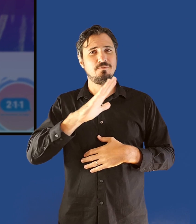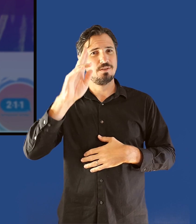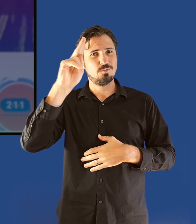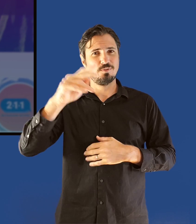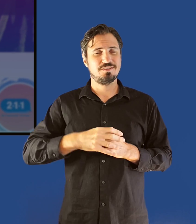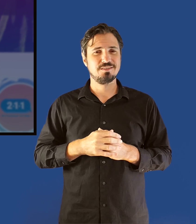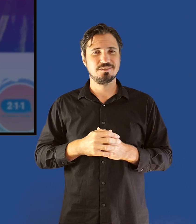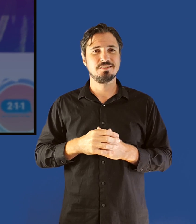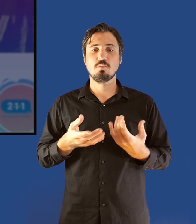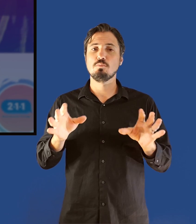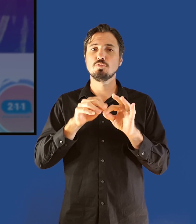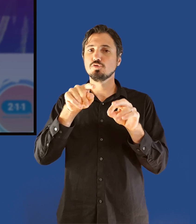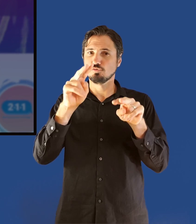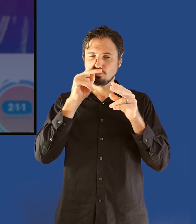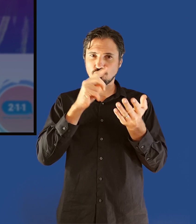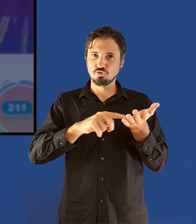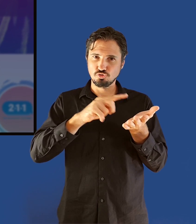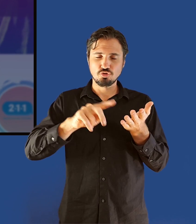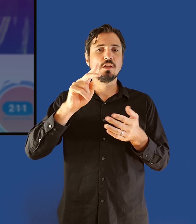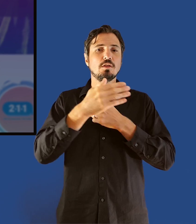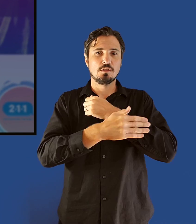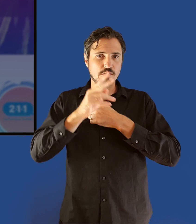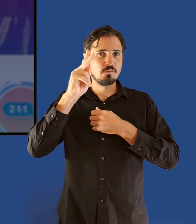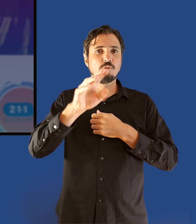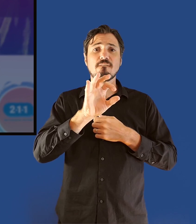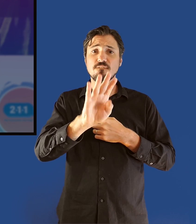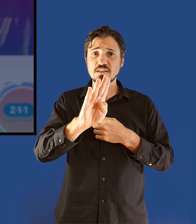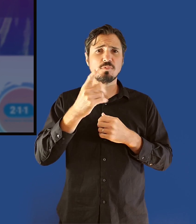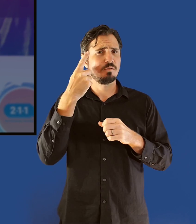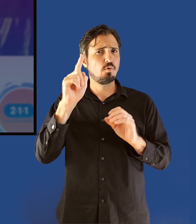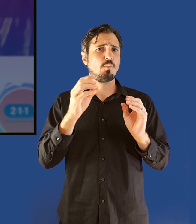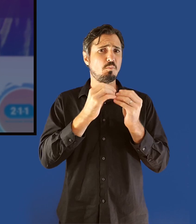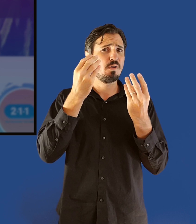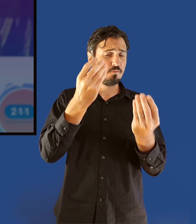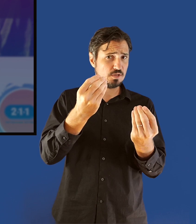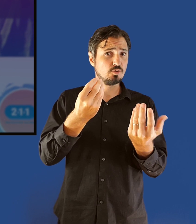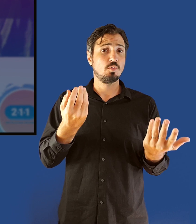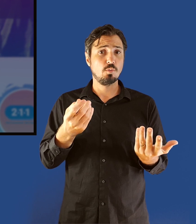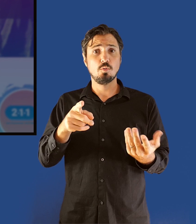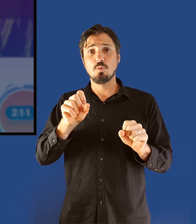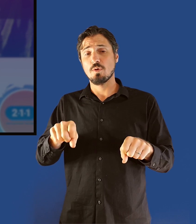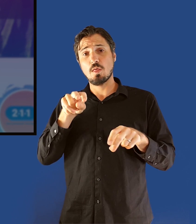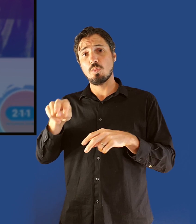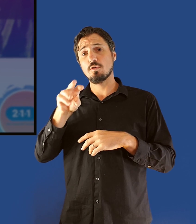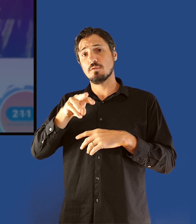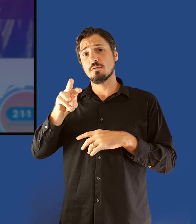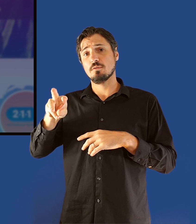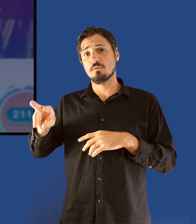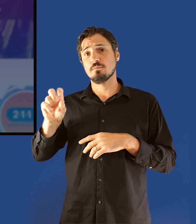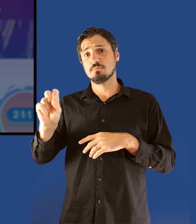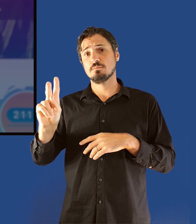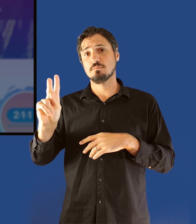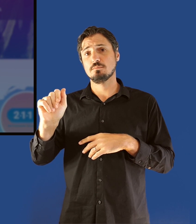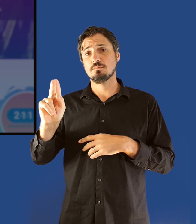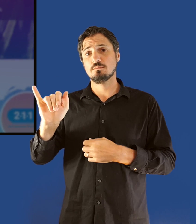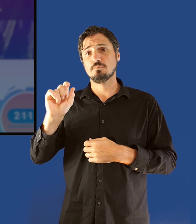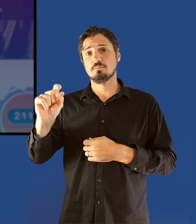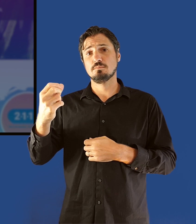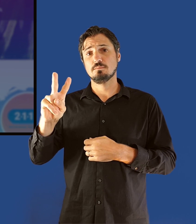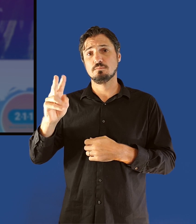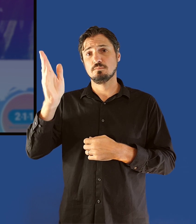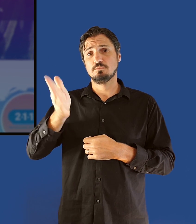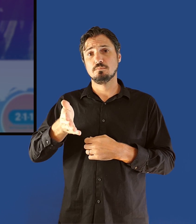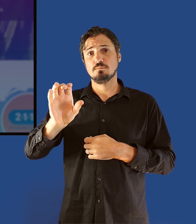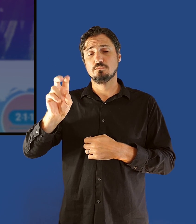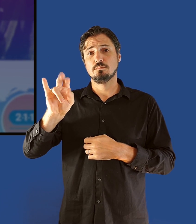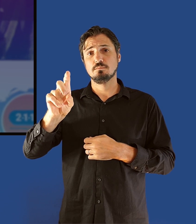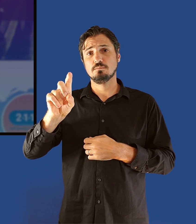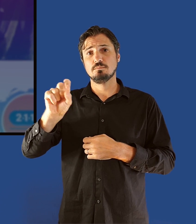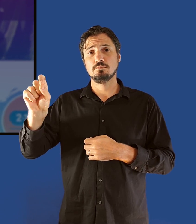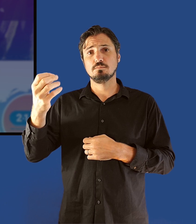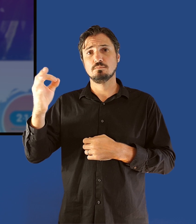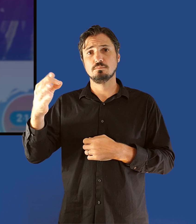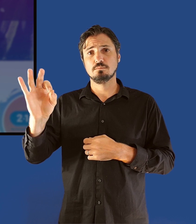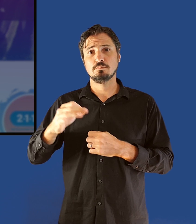We’ll continue to post updates on our official County of Kaua‘i Facebook page, or on our Kaua‘i Emergency Management Agency page, www.kauai.gov/COVID-19.